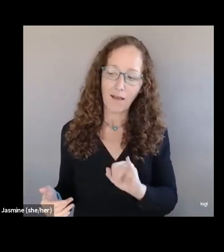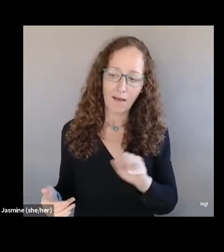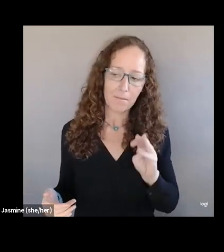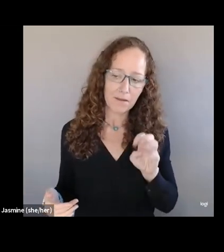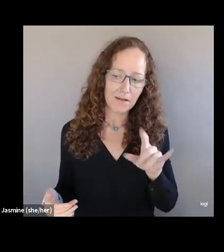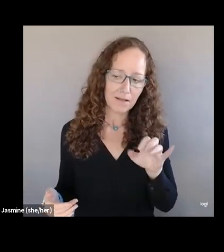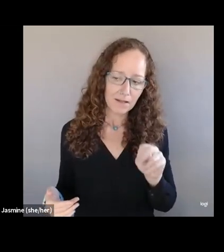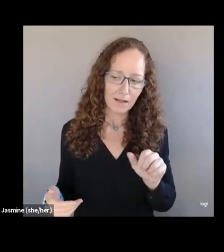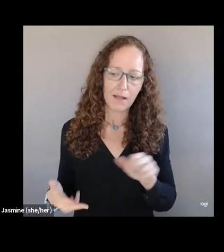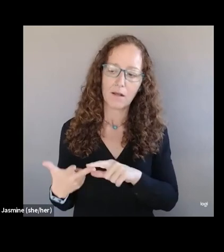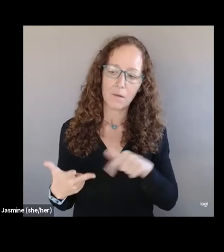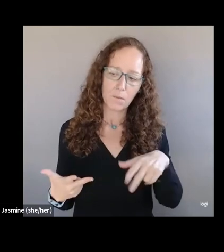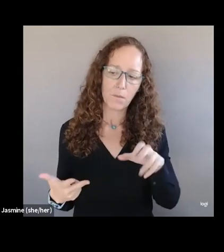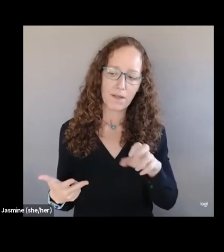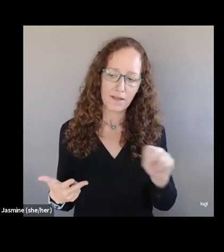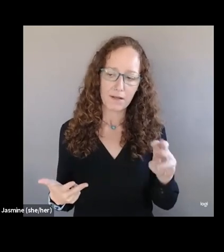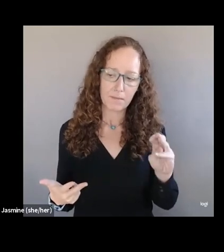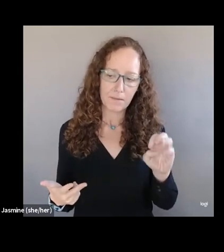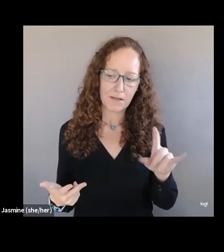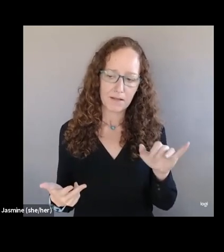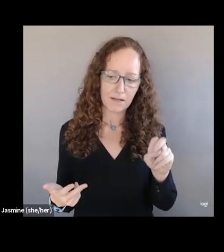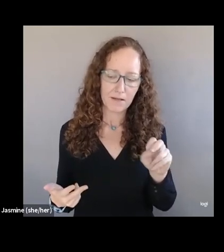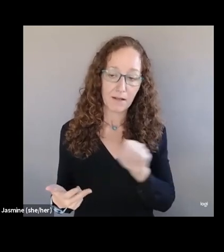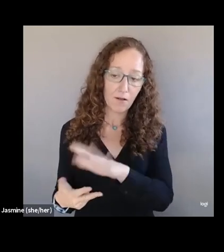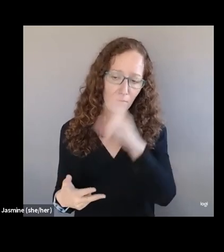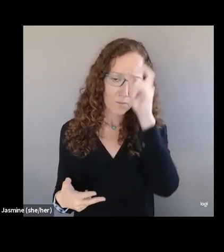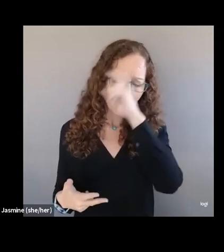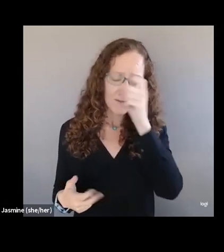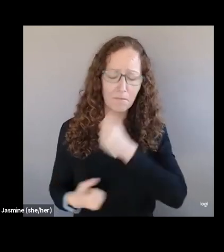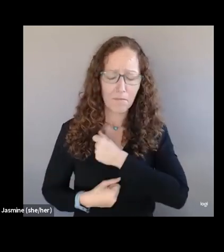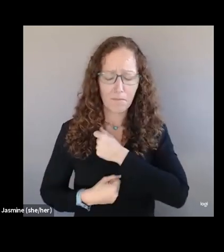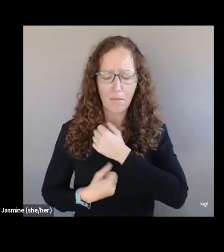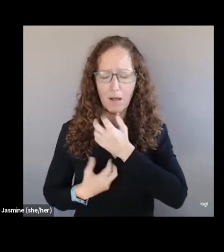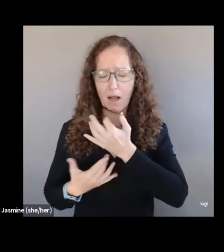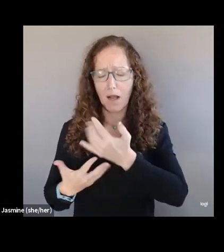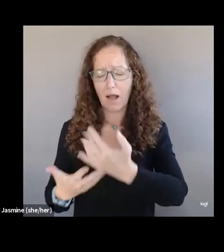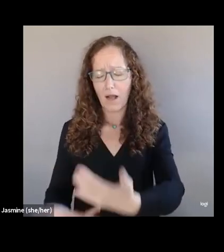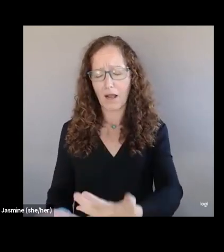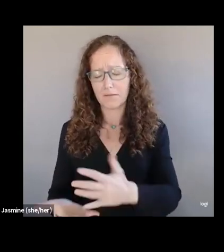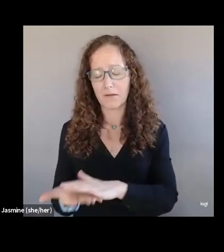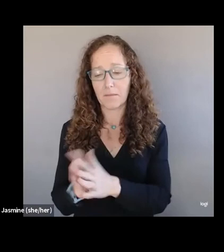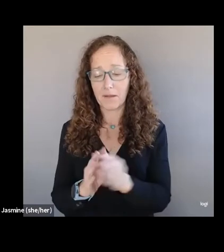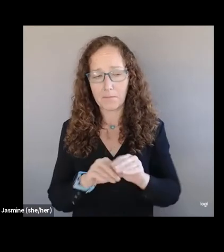flows and ignited so much inside of us. I have a tear of